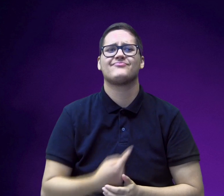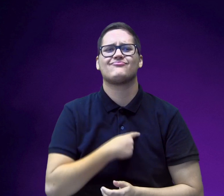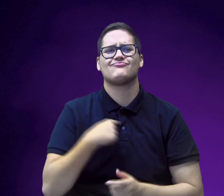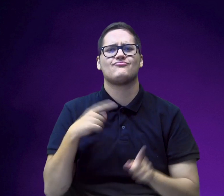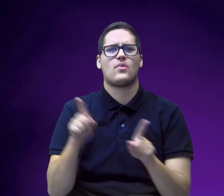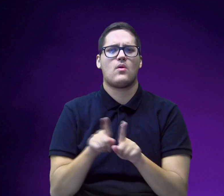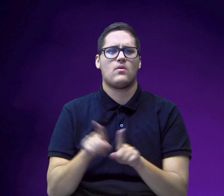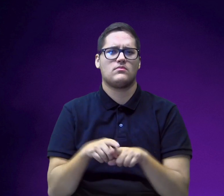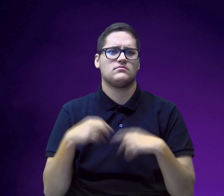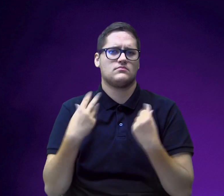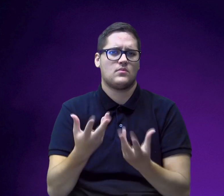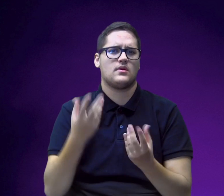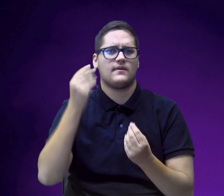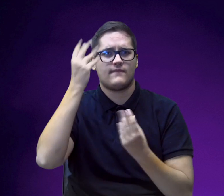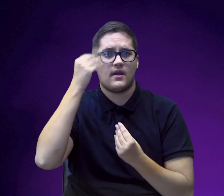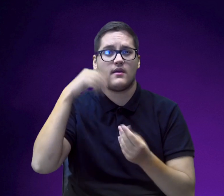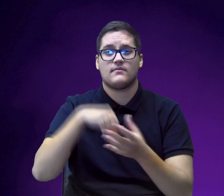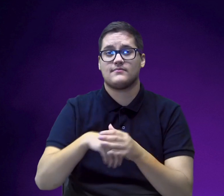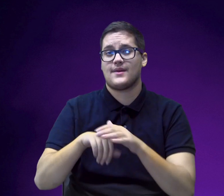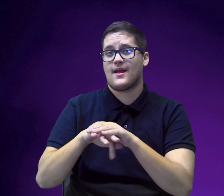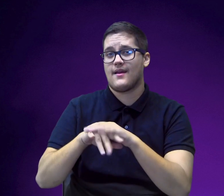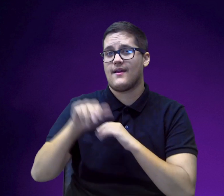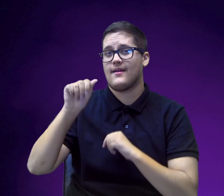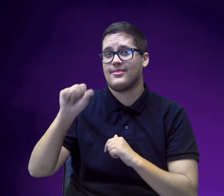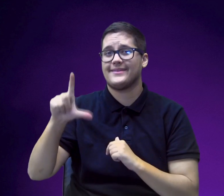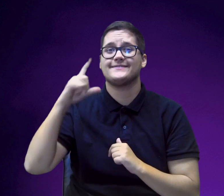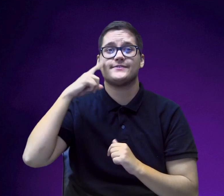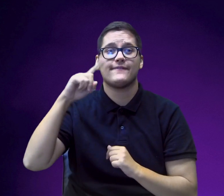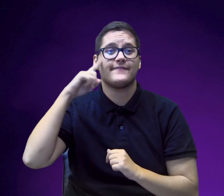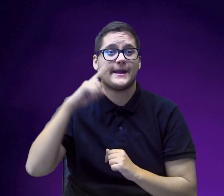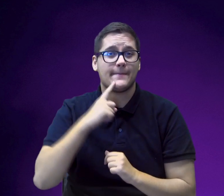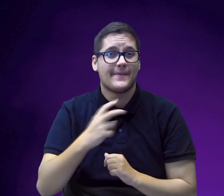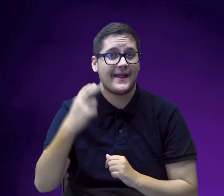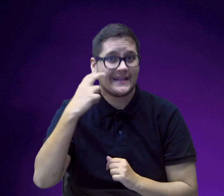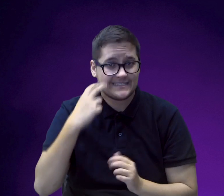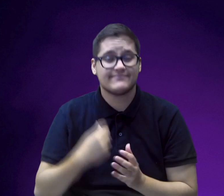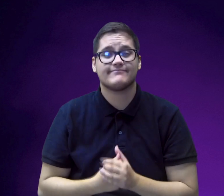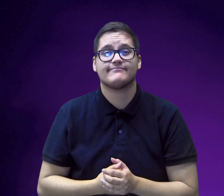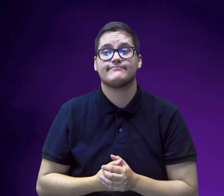Also, we provide information in tactile ASL for deafblind individuals.